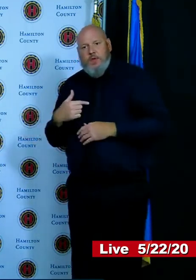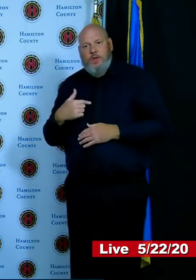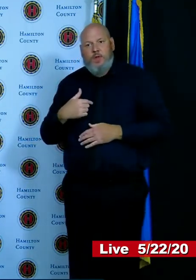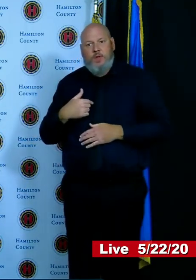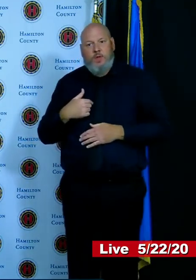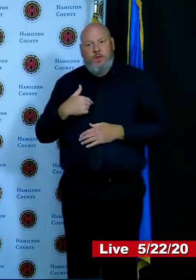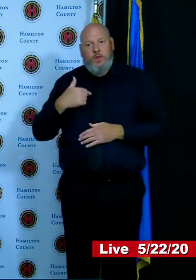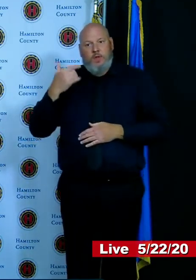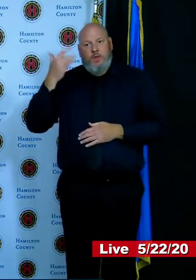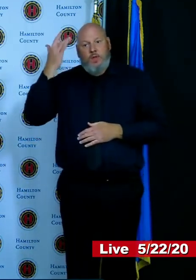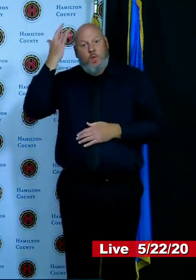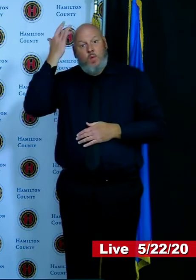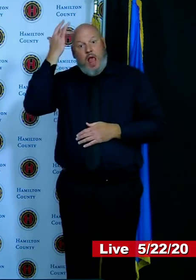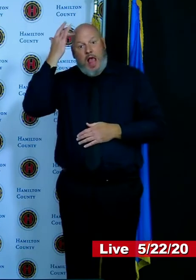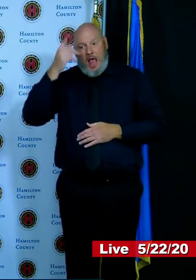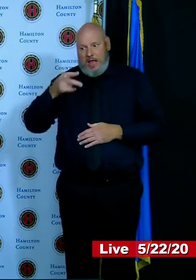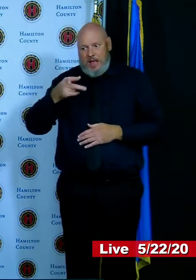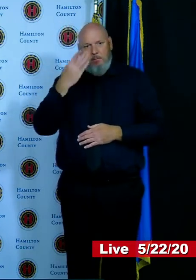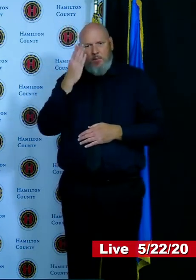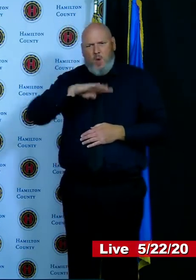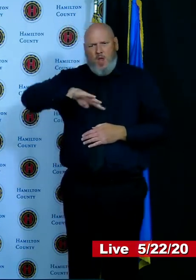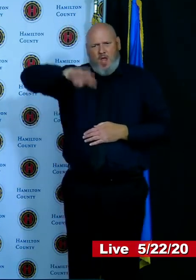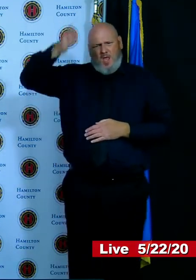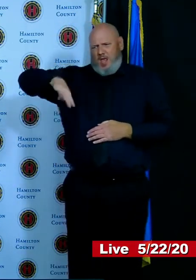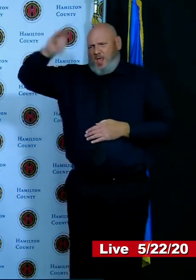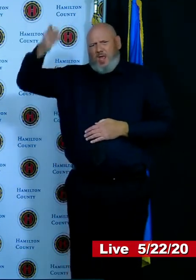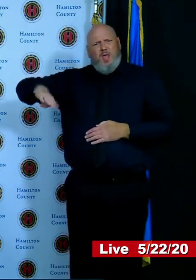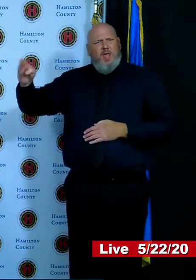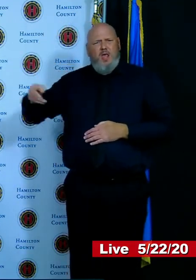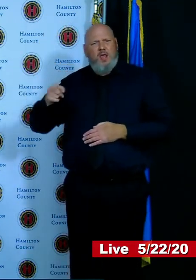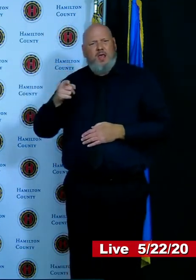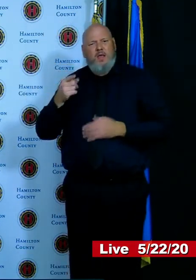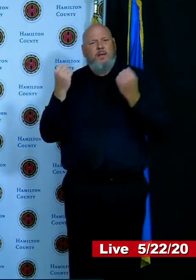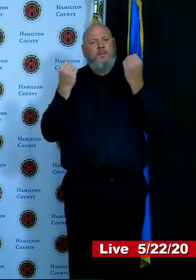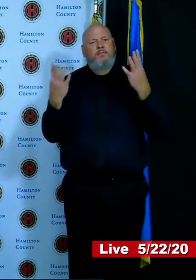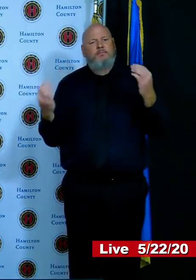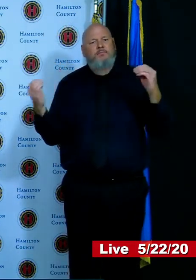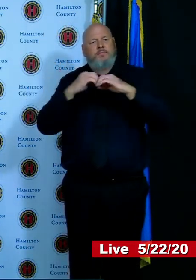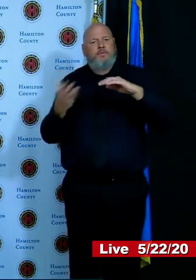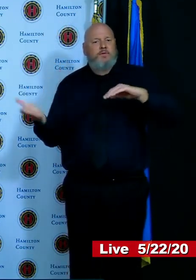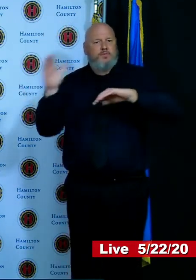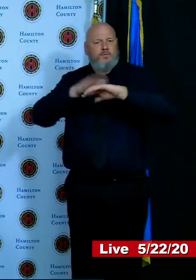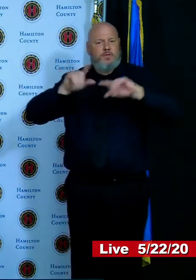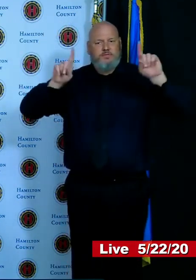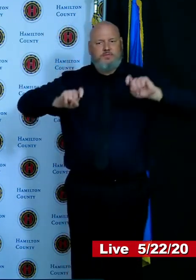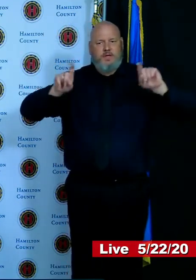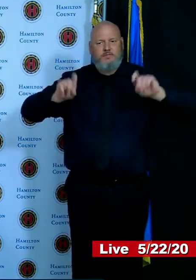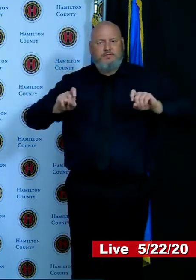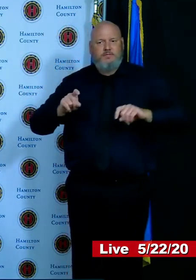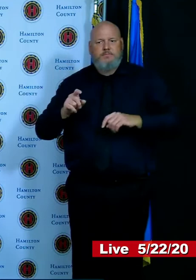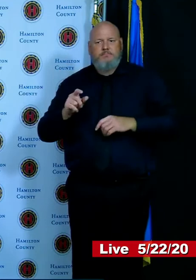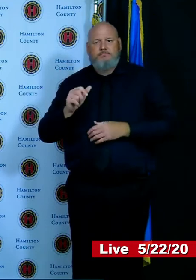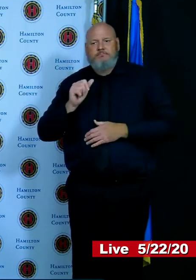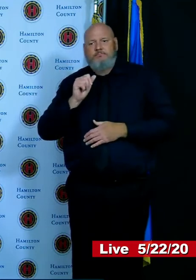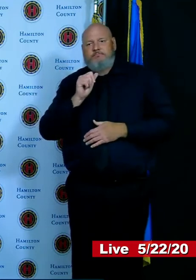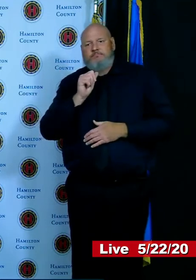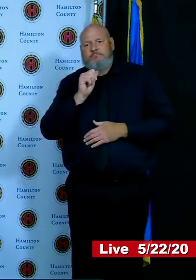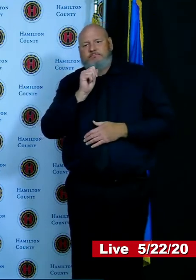we're doing and so that is a less great indicator so anyway I'll let Greg why